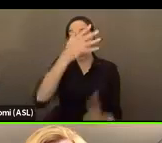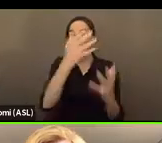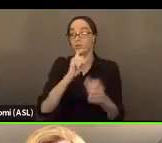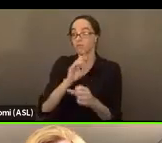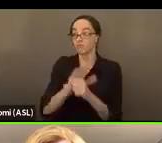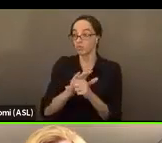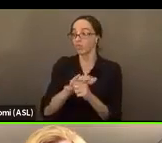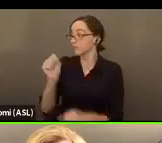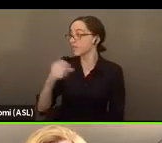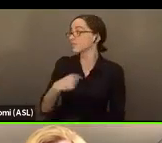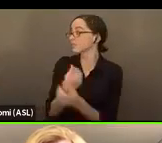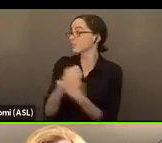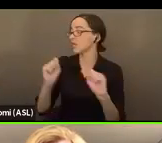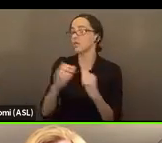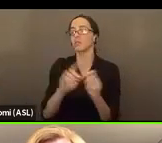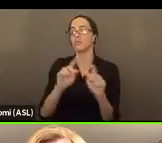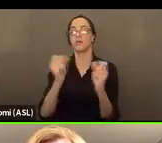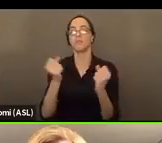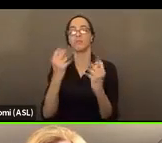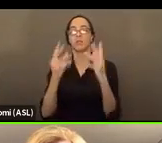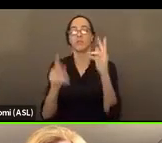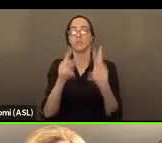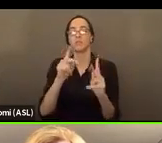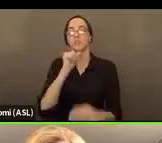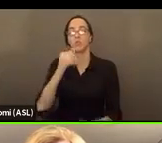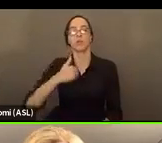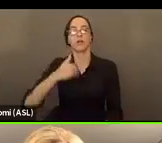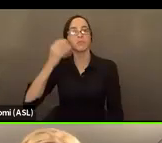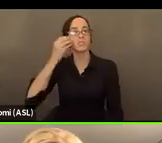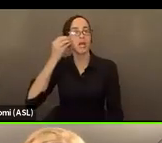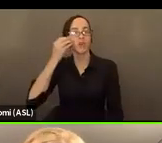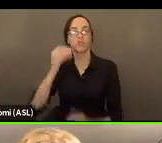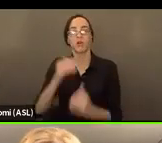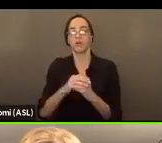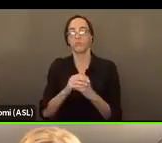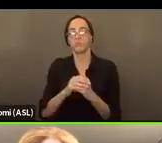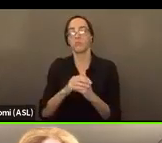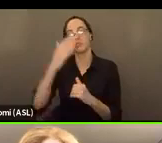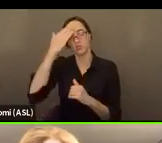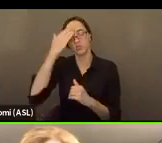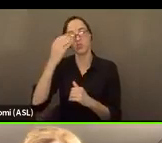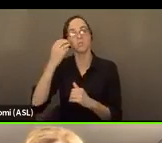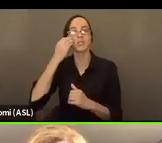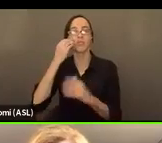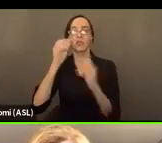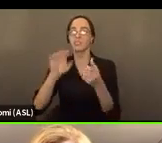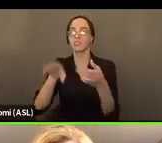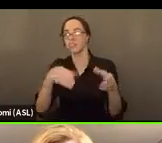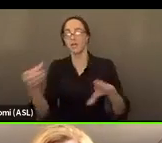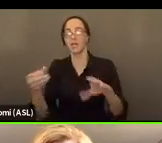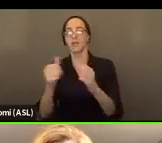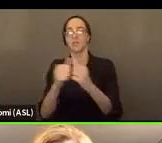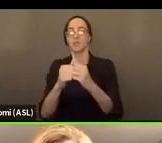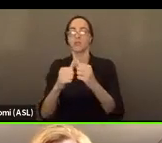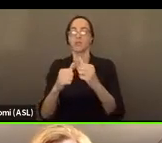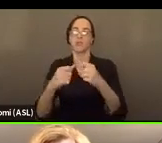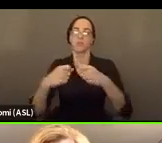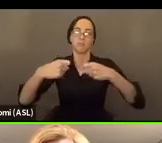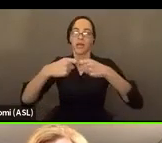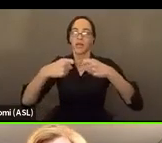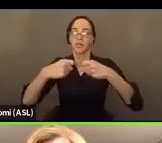and as we know cell phones can die with batteries technology is not perfect um what what can i do